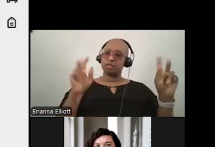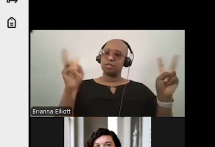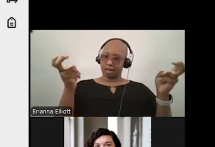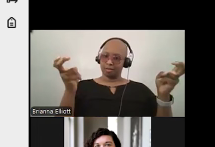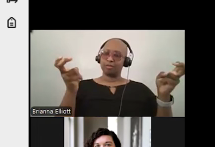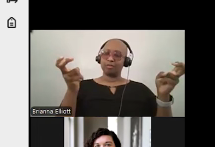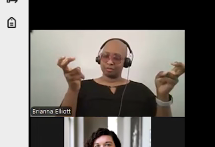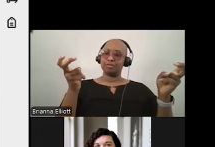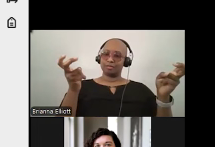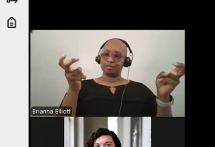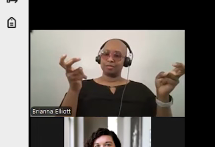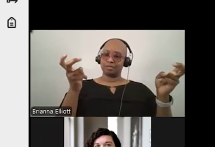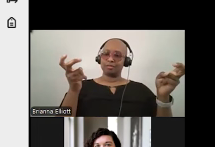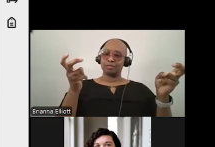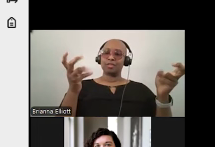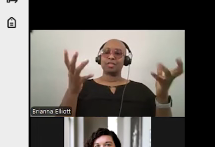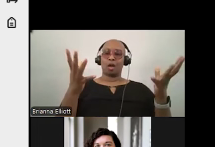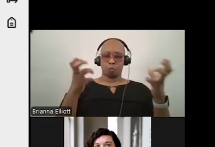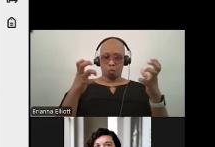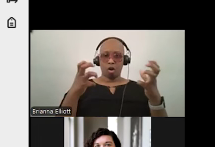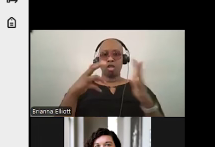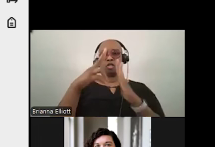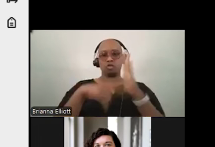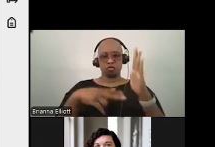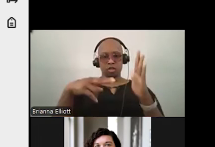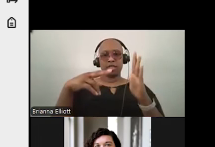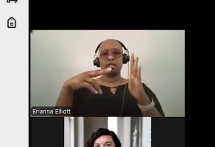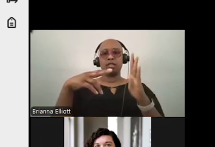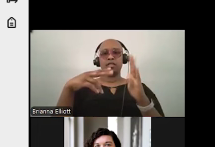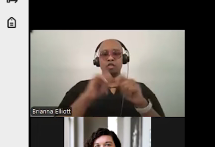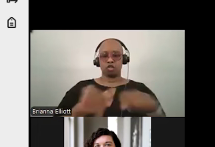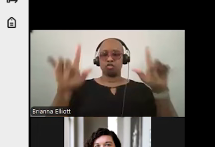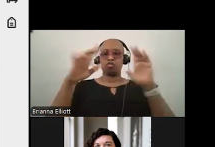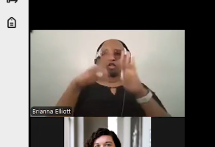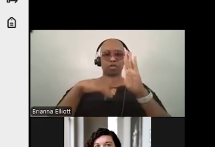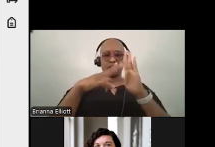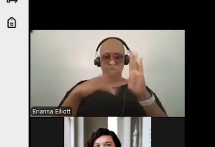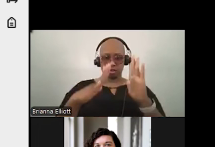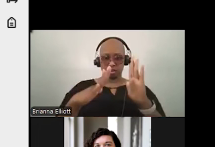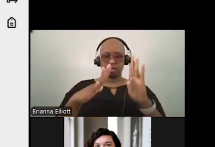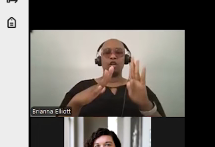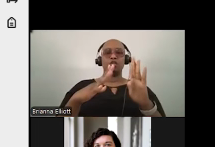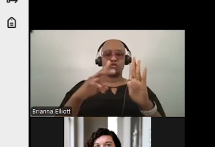I want screen readers to be able to do that pretty easily. Here again, my H1 is the same as the title